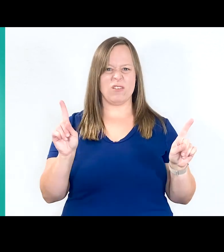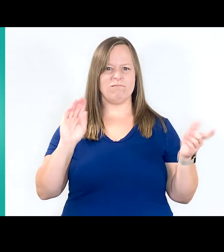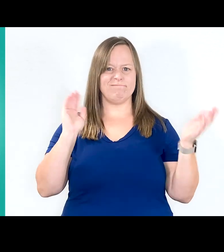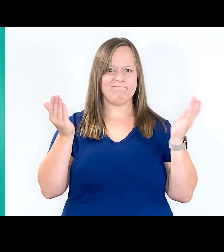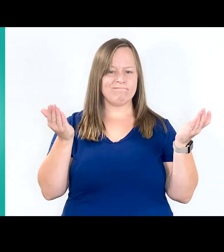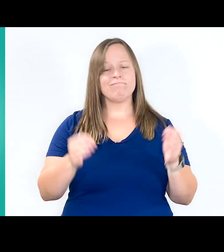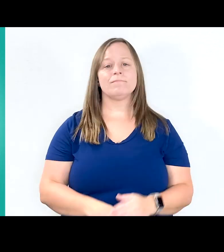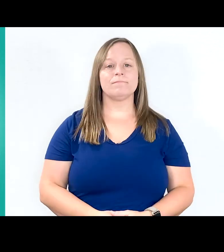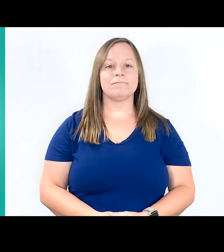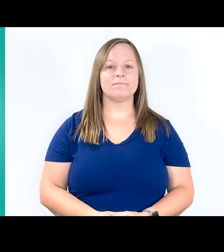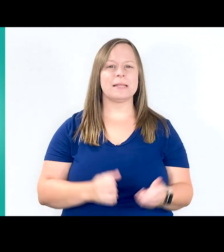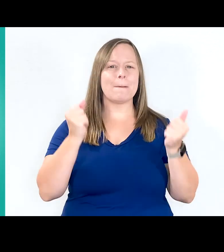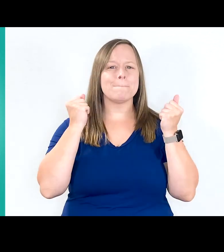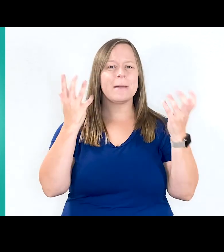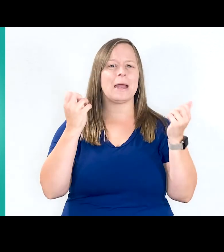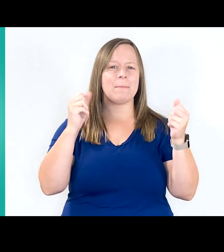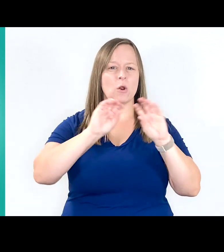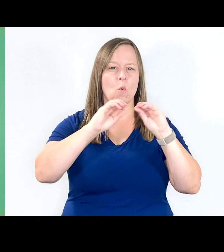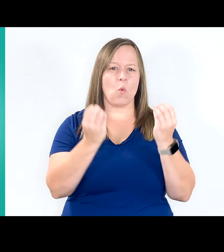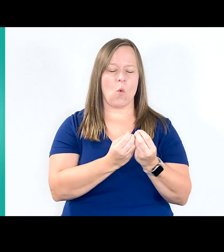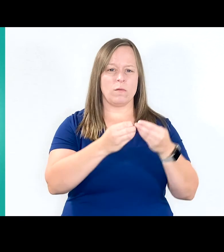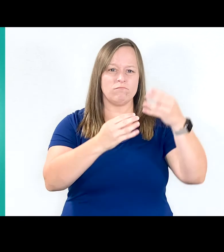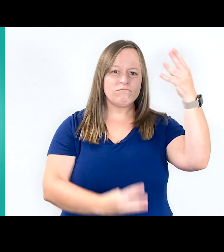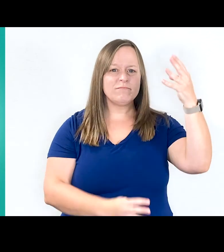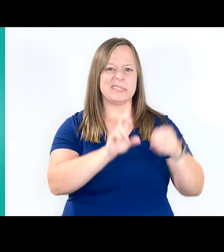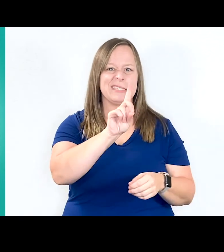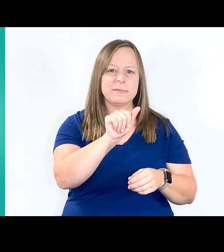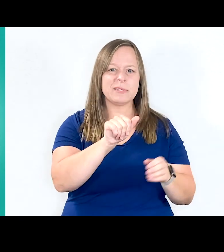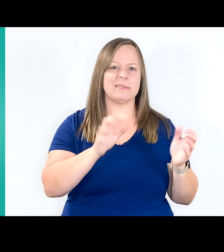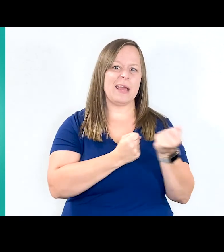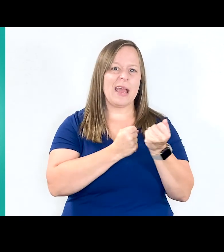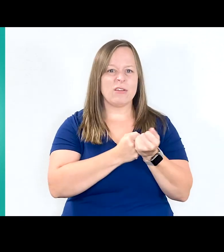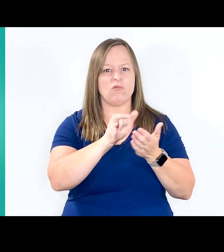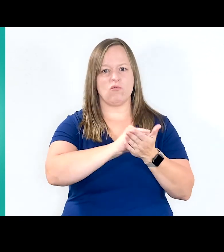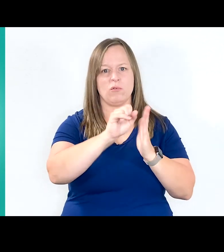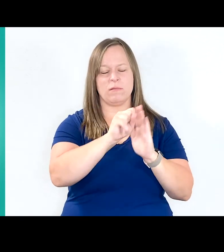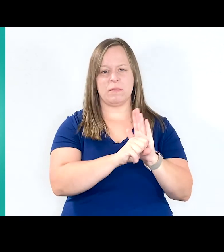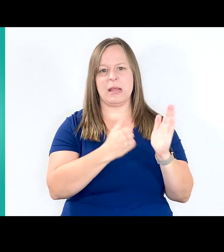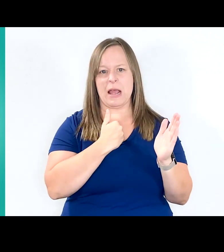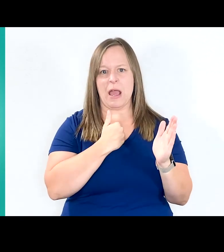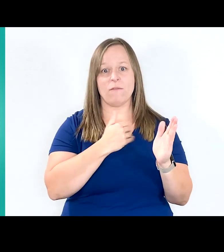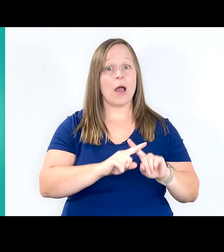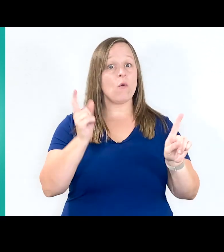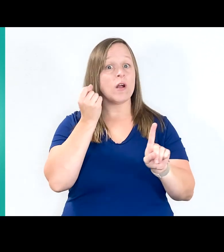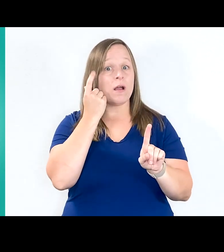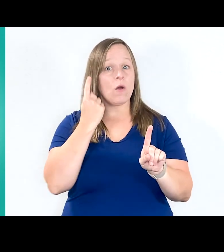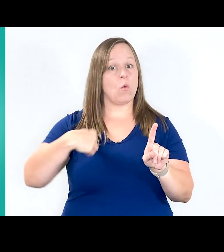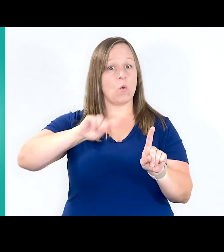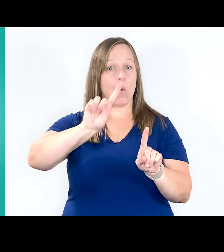How are we different? There are many organizations undertaking disability advocacy in New York State.